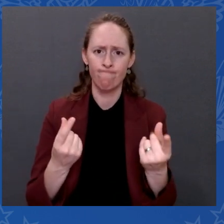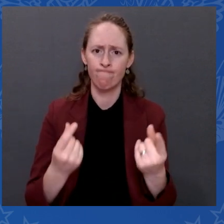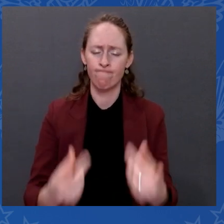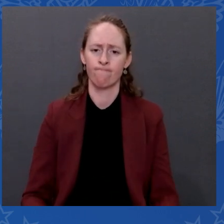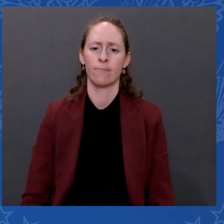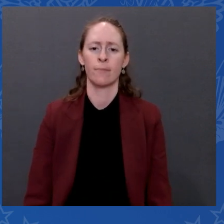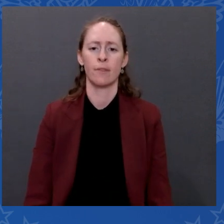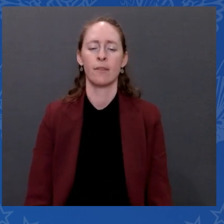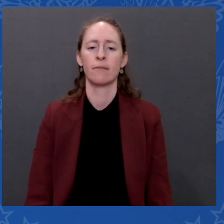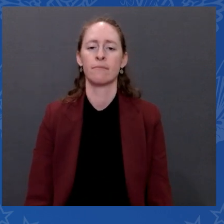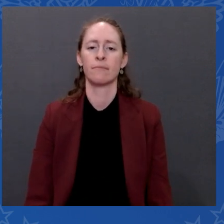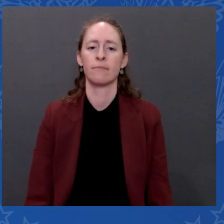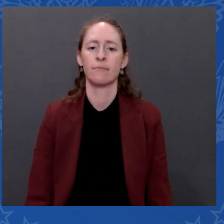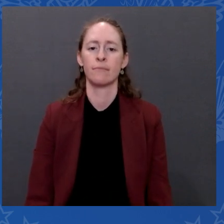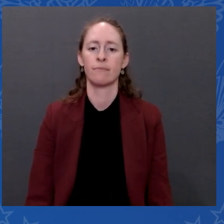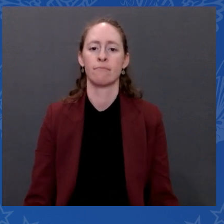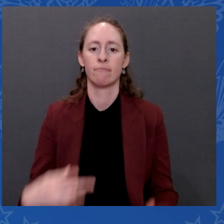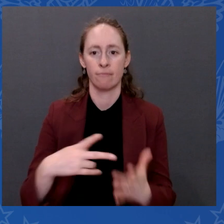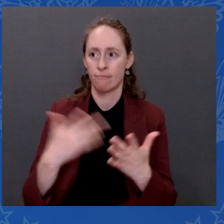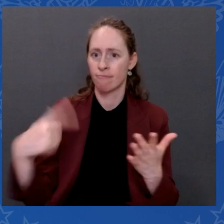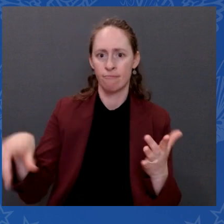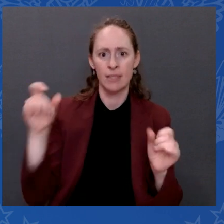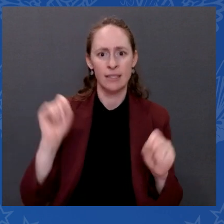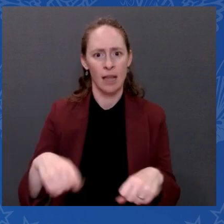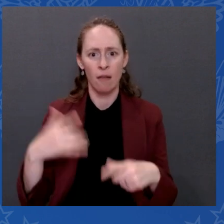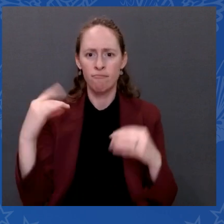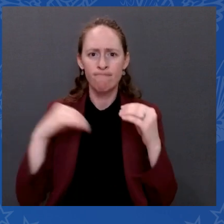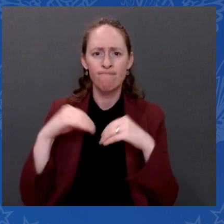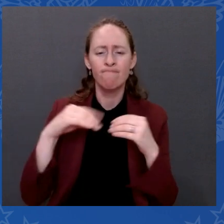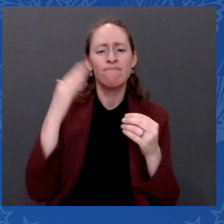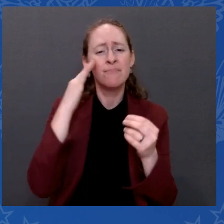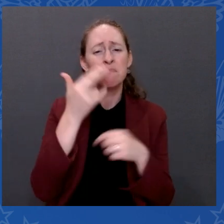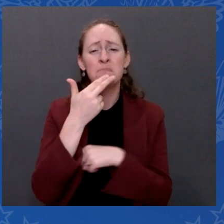those tiny chips the size of a fingerprint, which is --